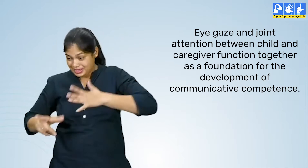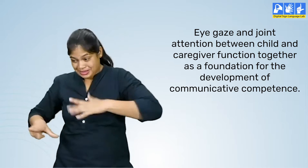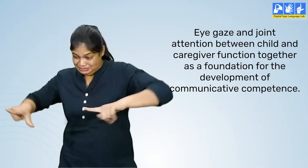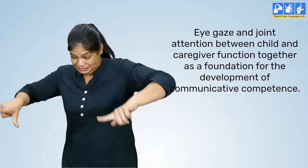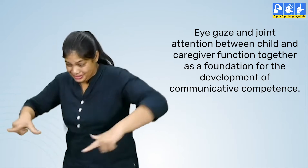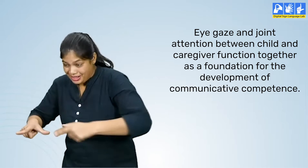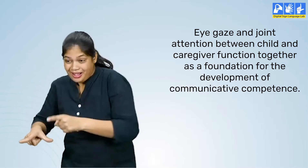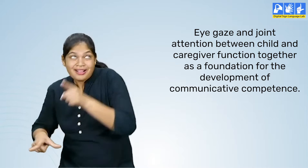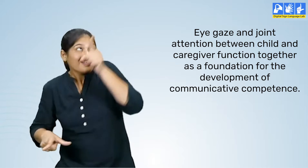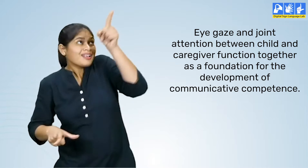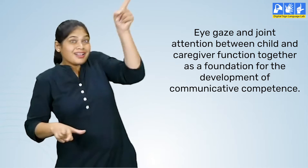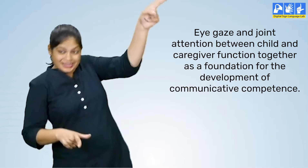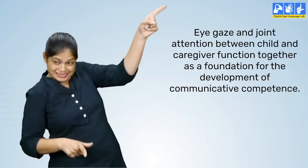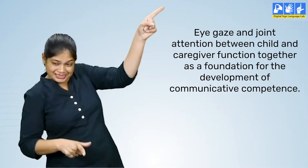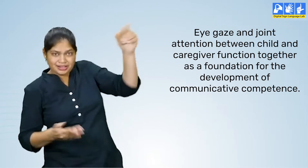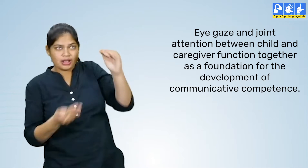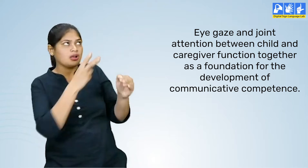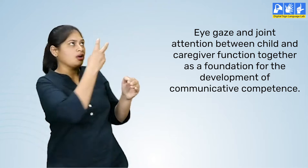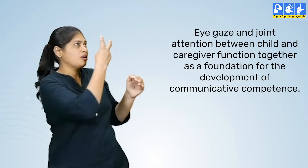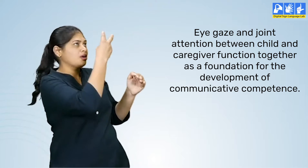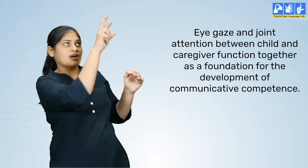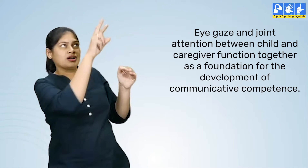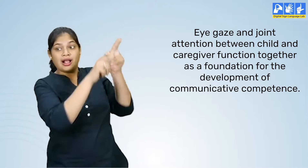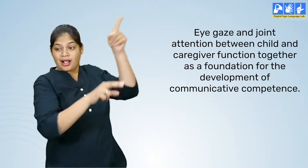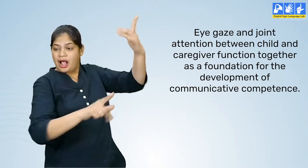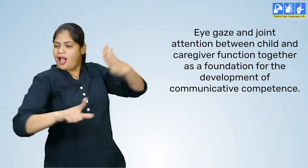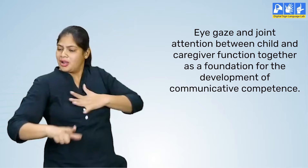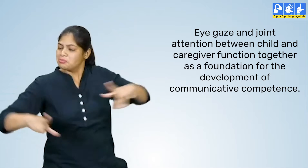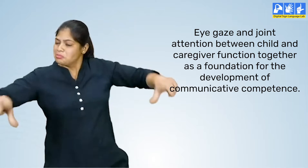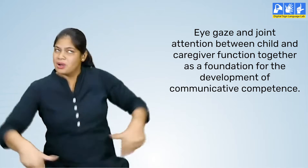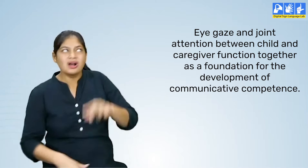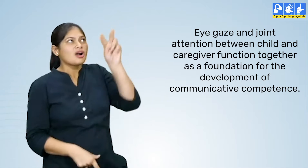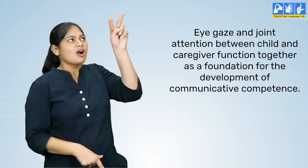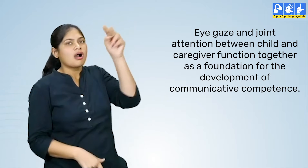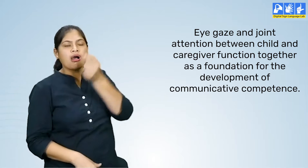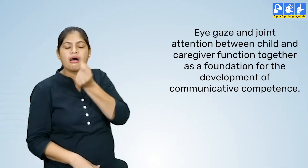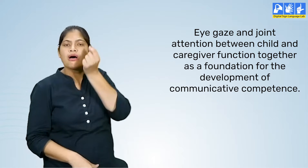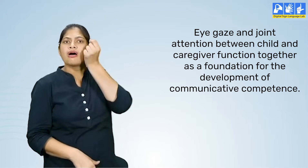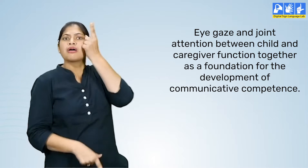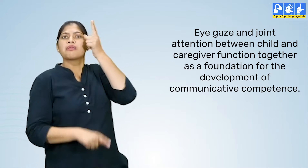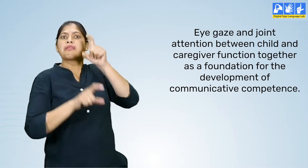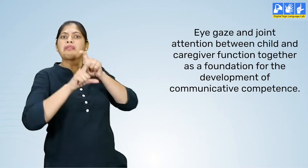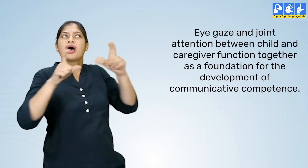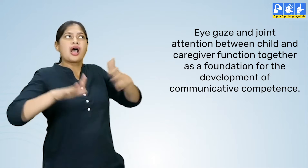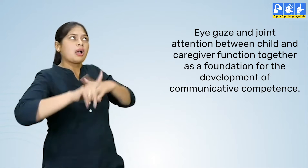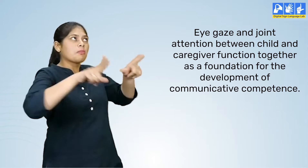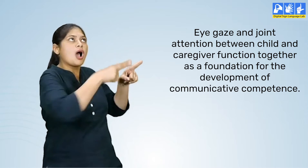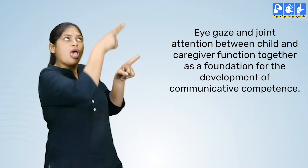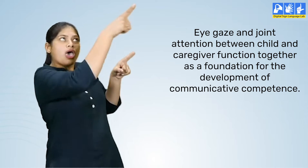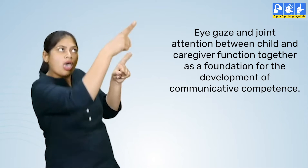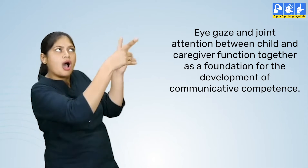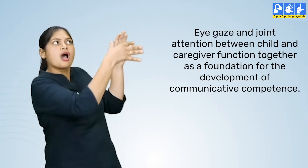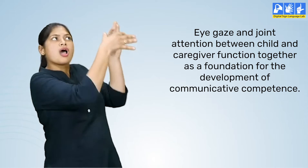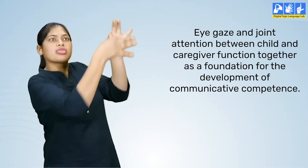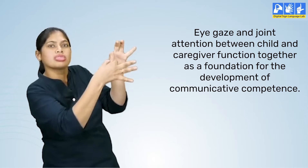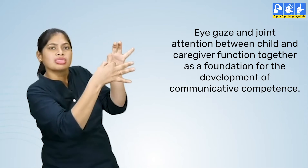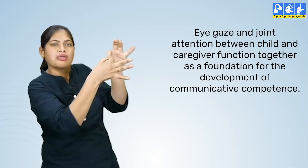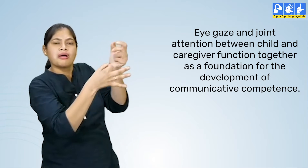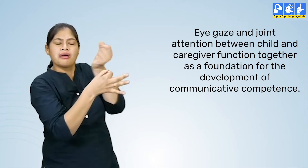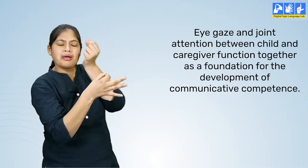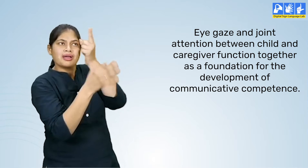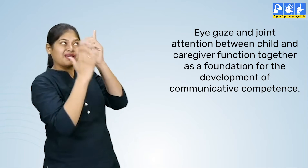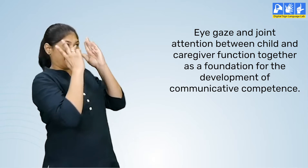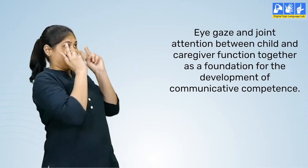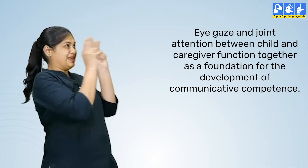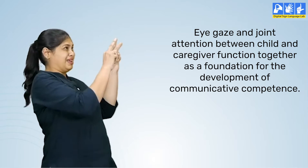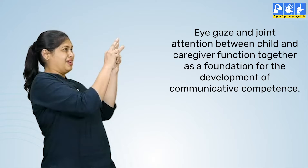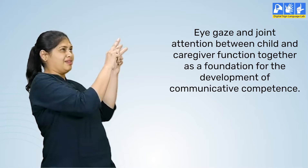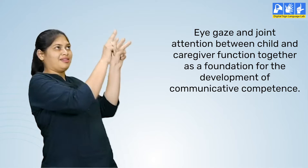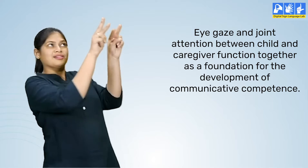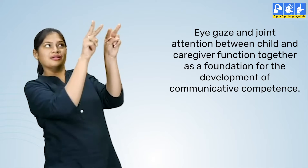and slowly-slowly he start focusing and connect the object of its sign